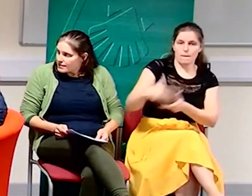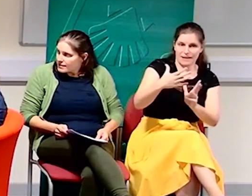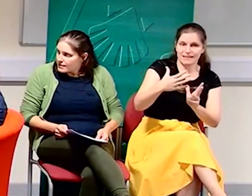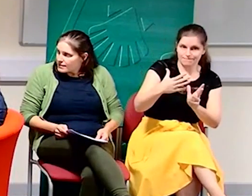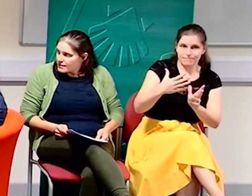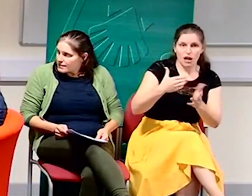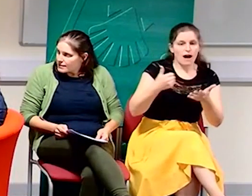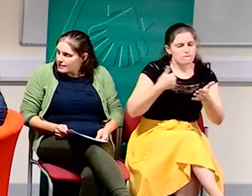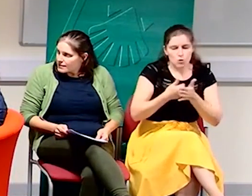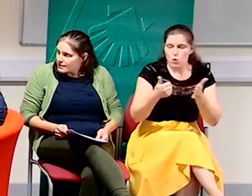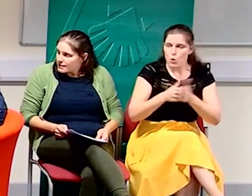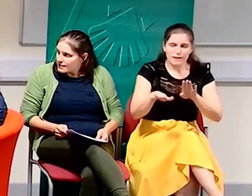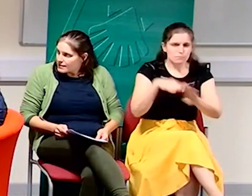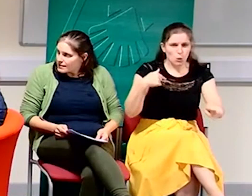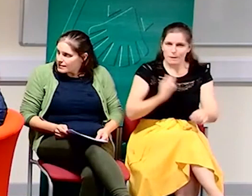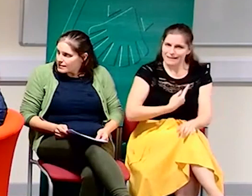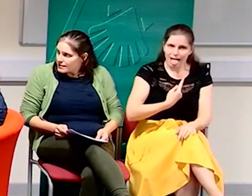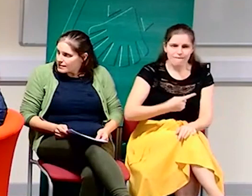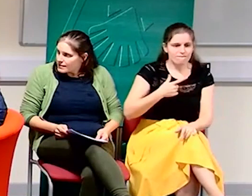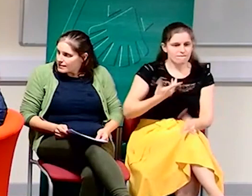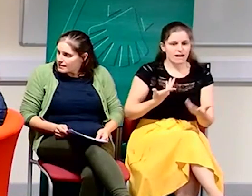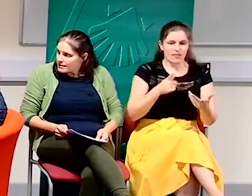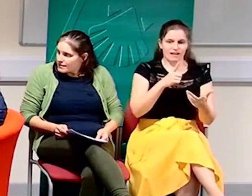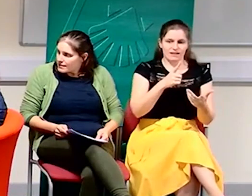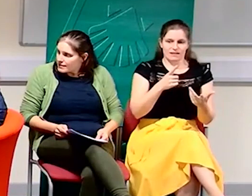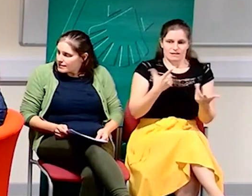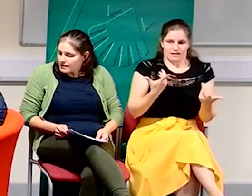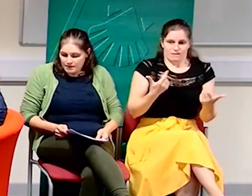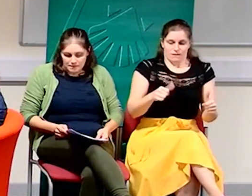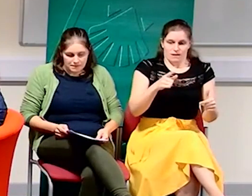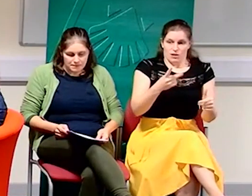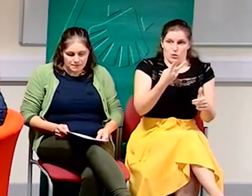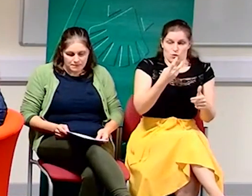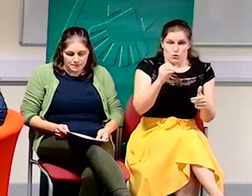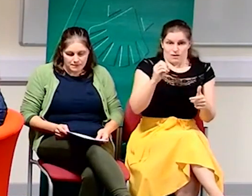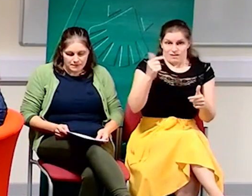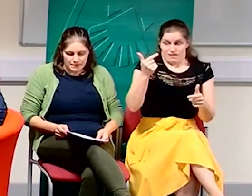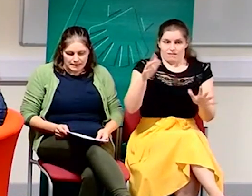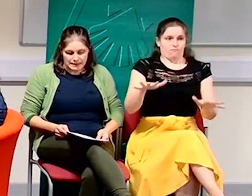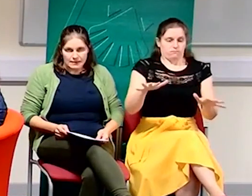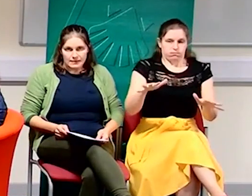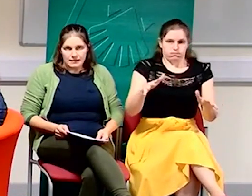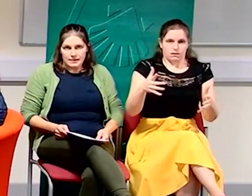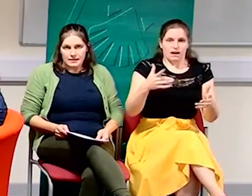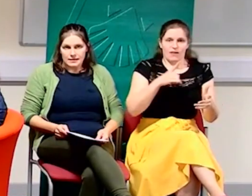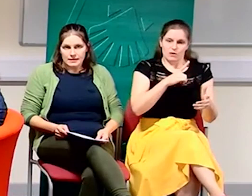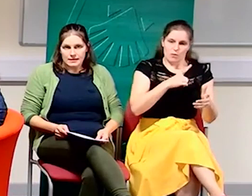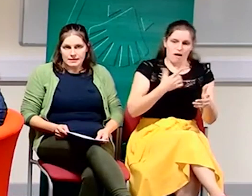played sport um and that's how I found myself five years later playing for Great Britain para